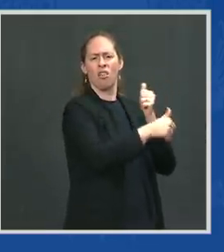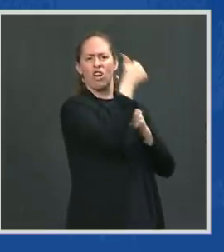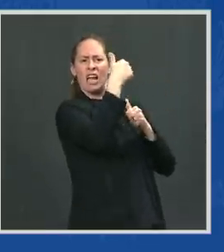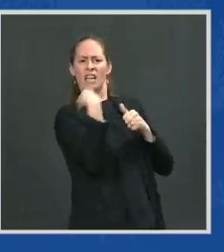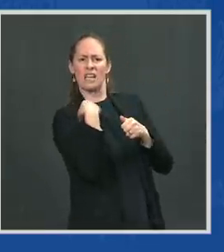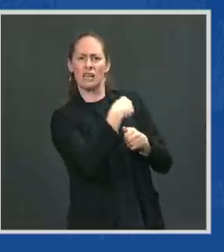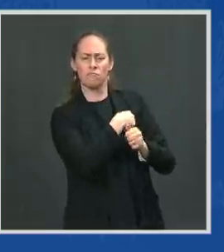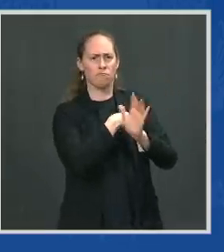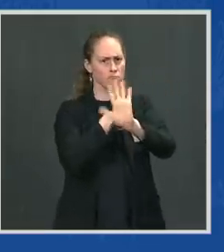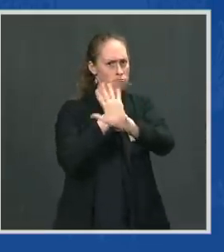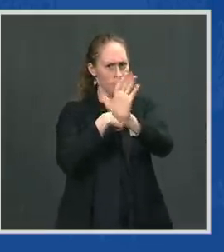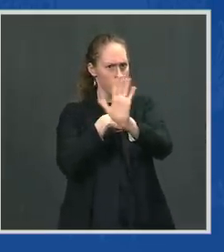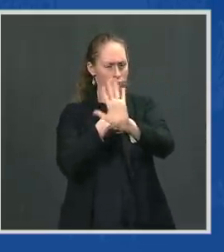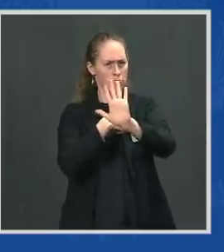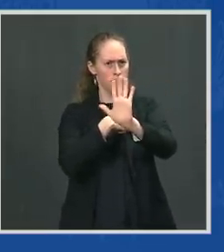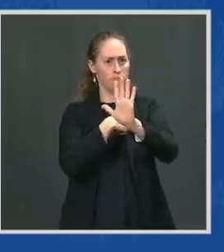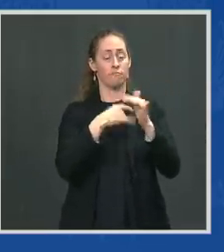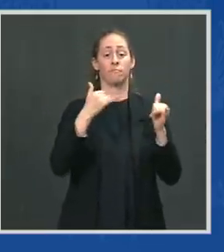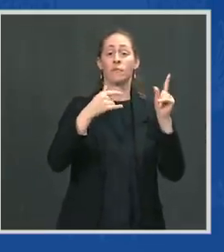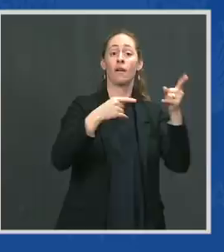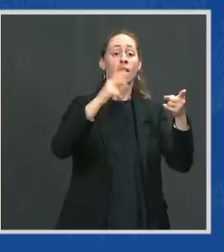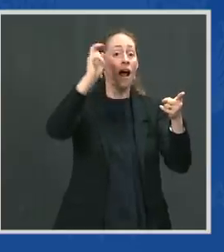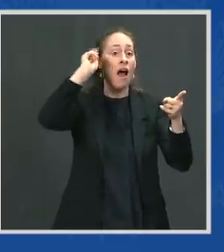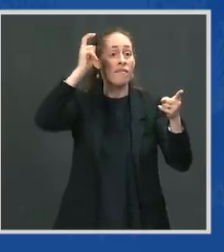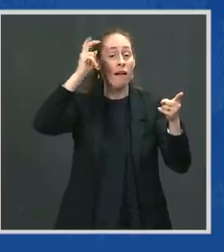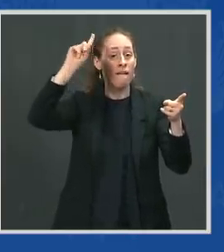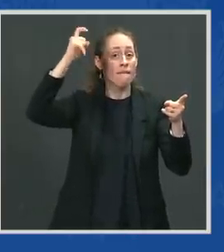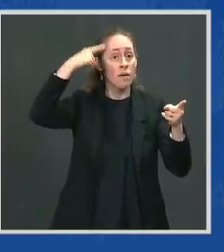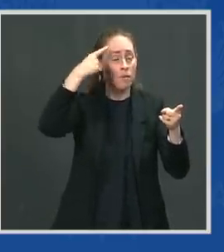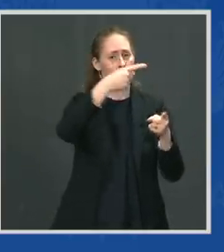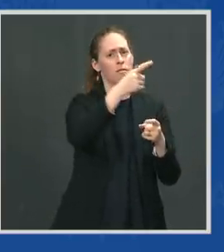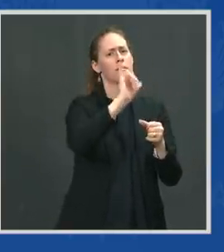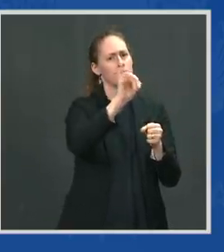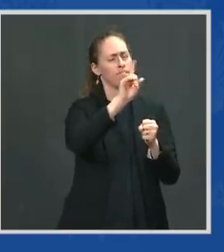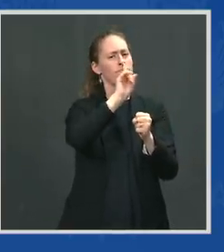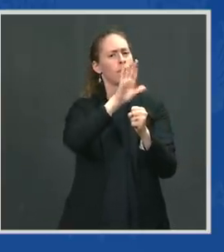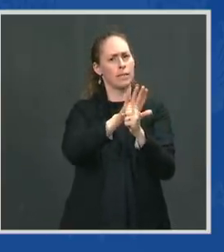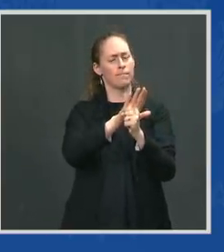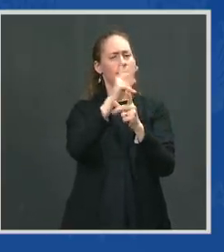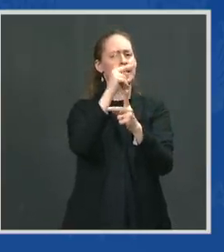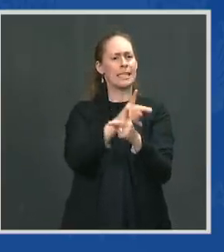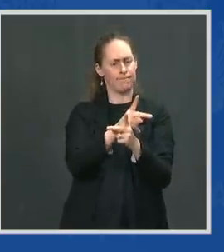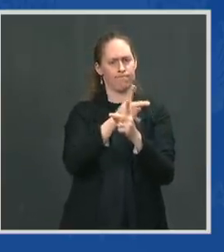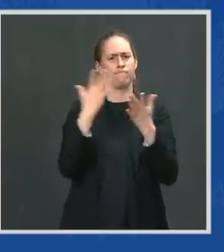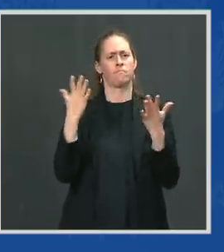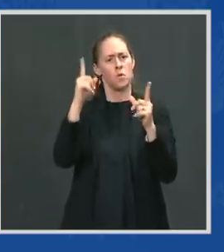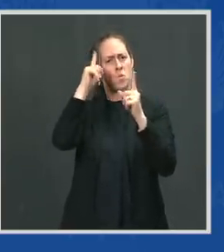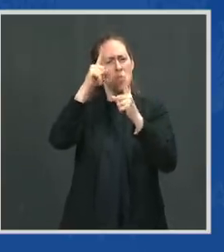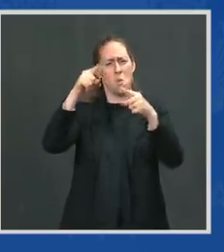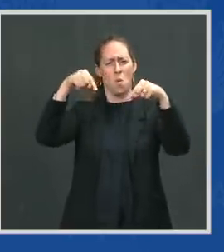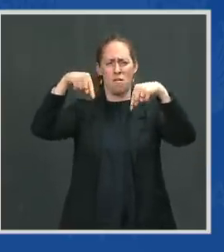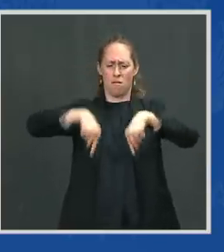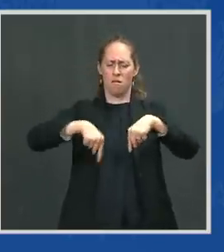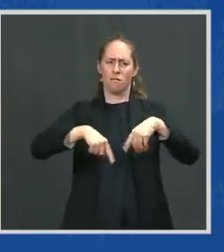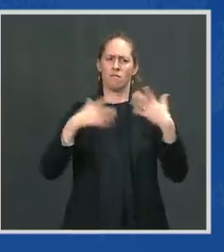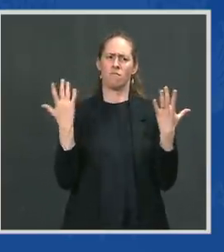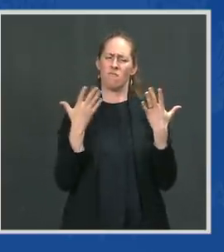The Afghan government has made that commitment to us as well. And we'll focus our full attention on the threat we face today.